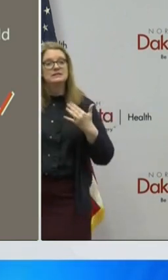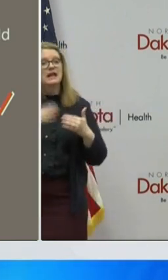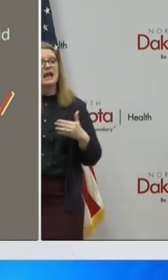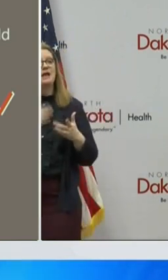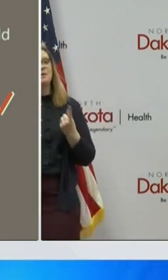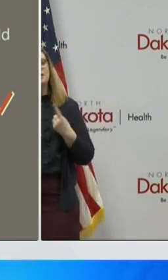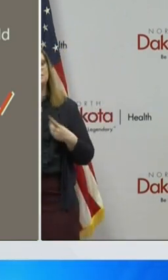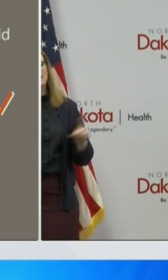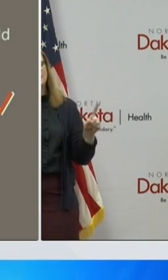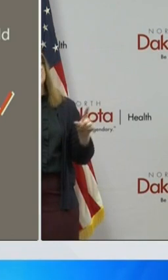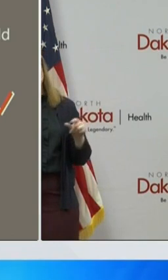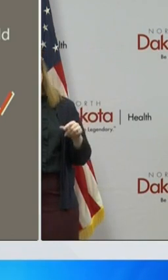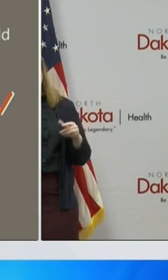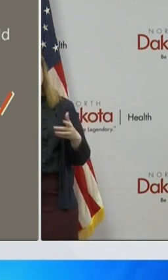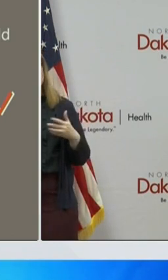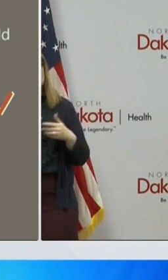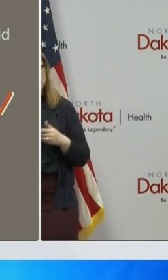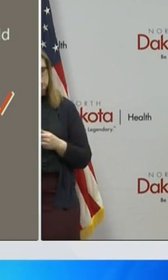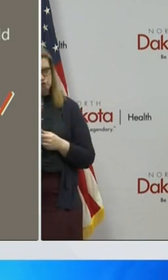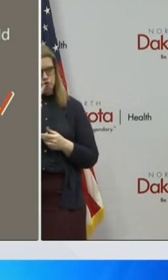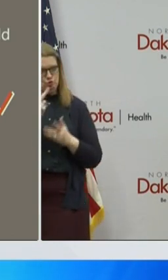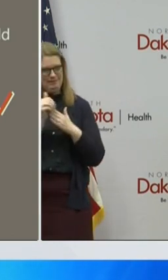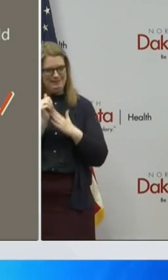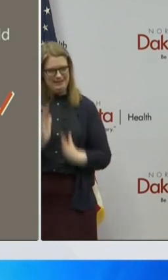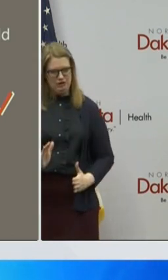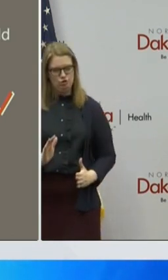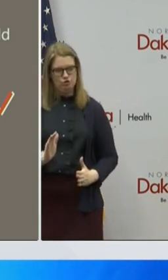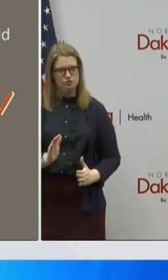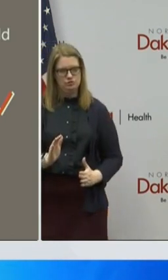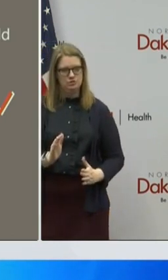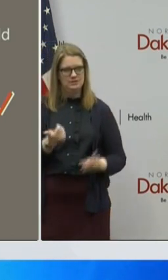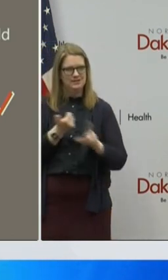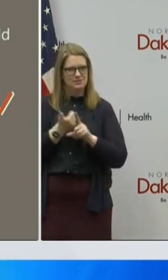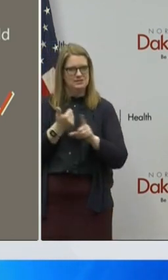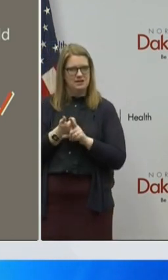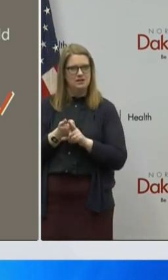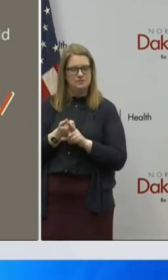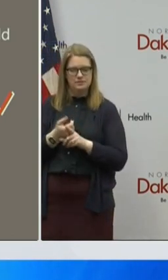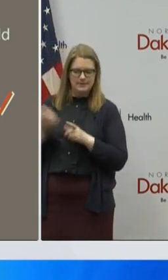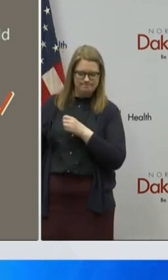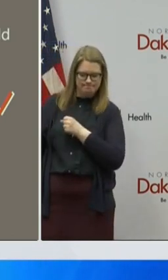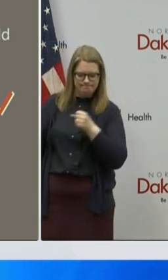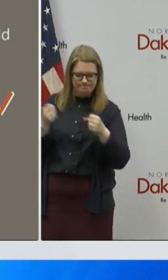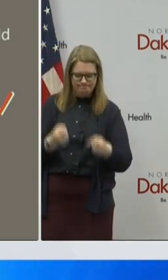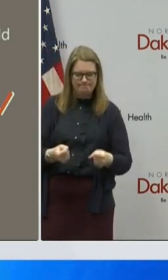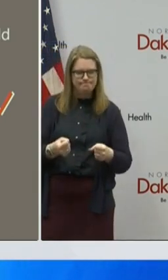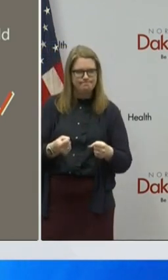WORKING CLOSE TOGETHER AND HAVE TO HAVE TESTING AS PART OF THE NORMAL COURSE OF BUSINESS SO